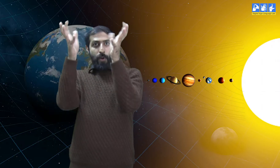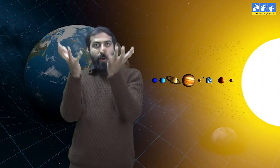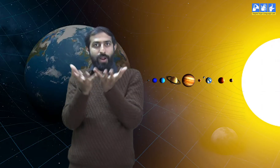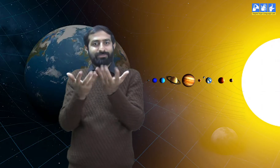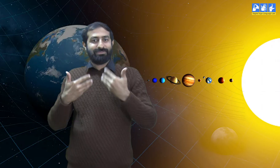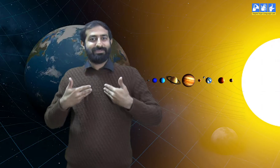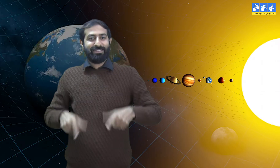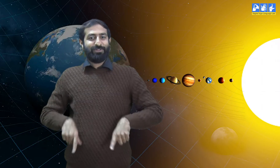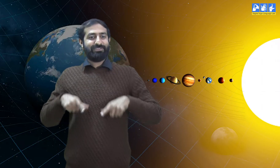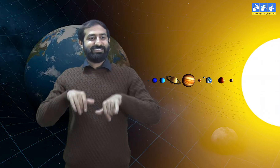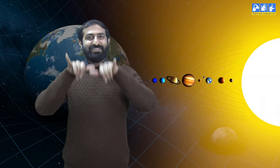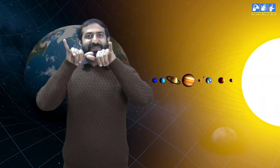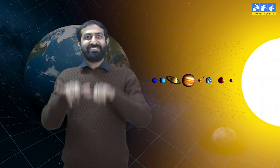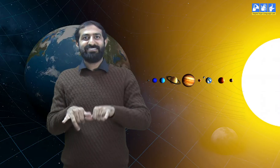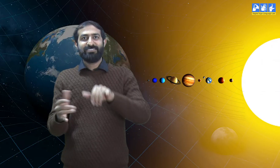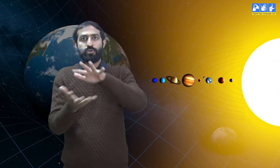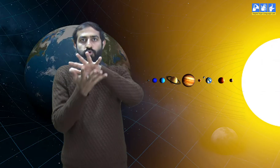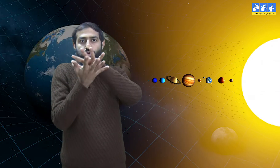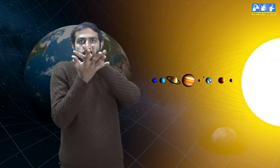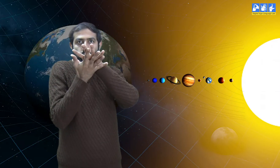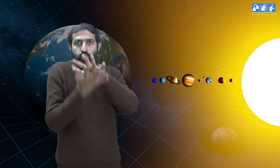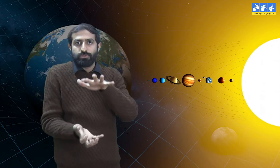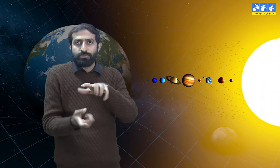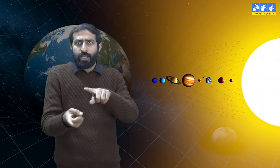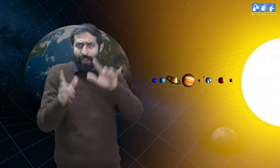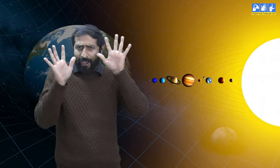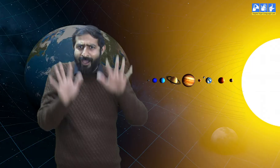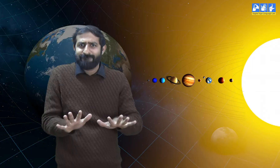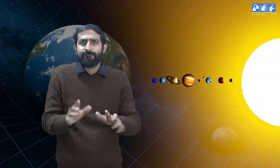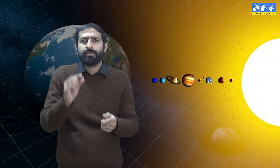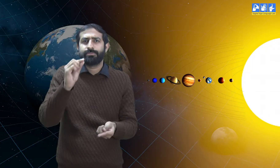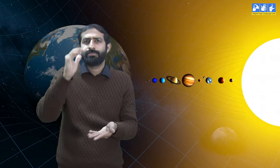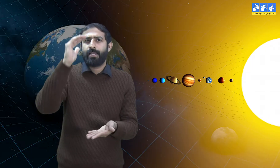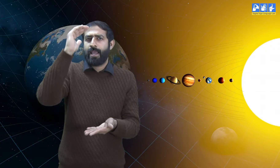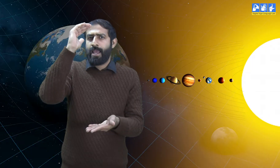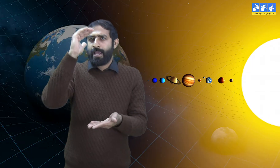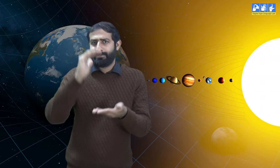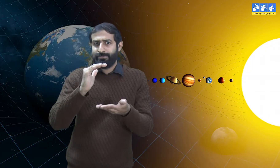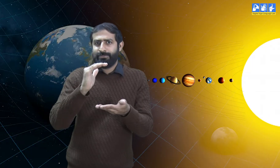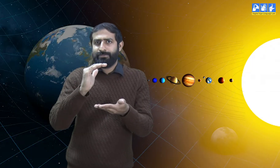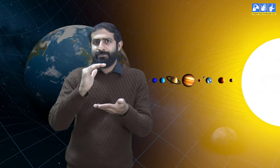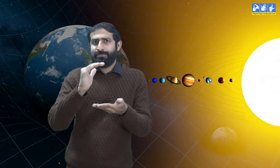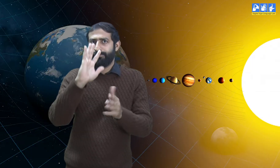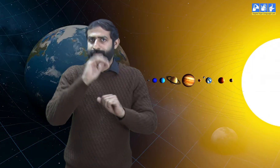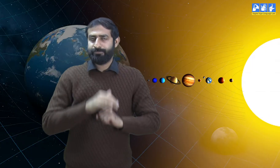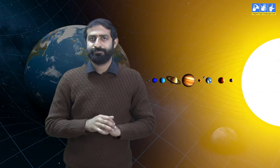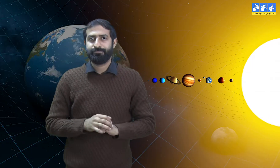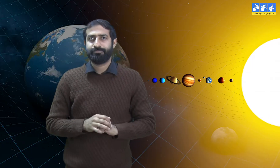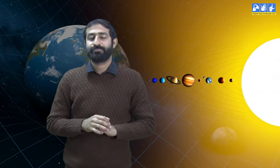The force of gravity is strong on Earth too, but less than on the Sun.